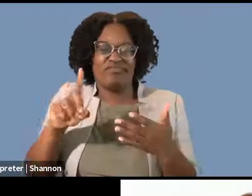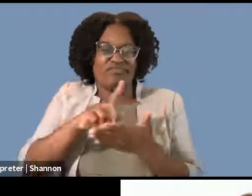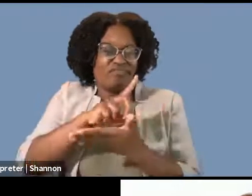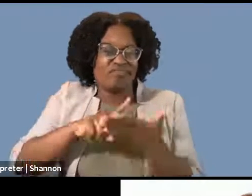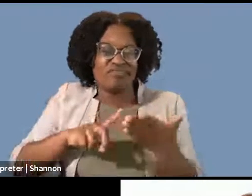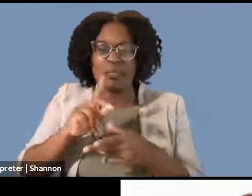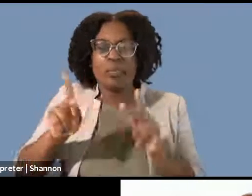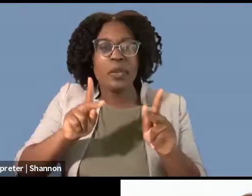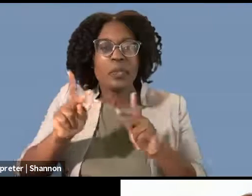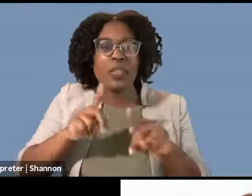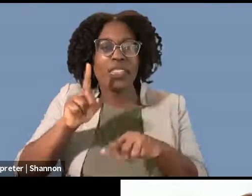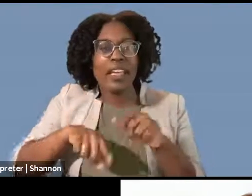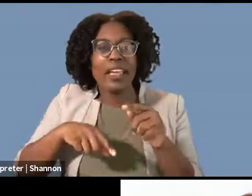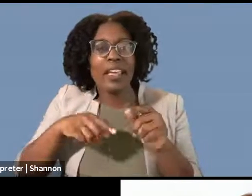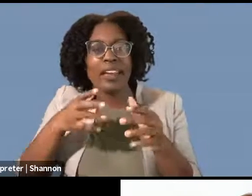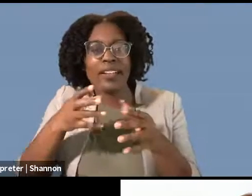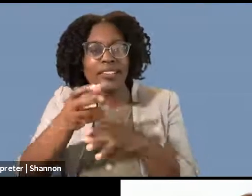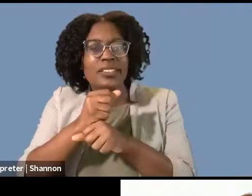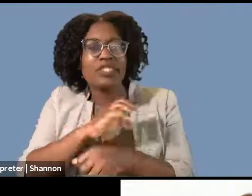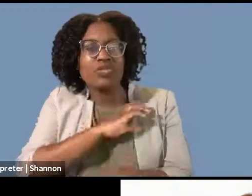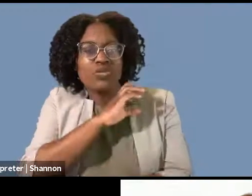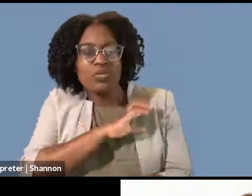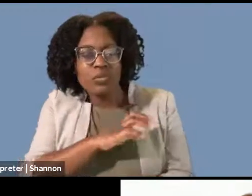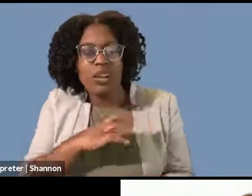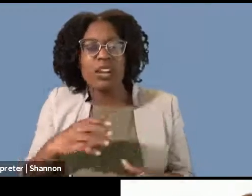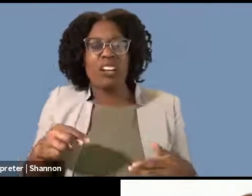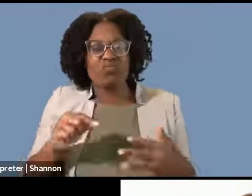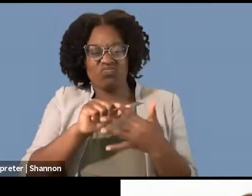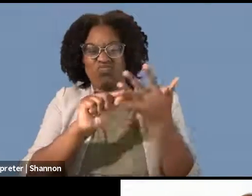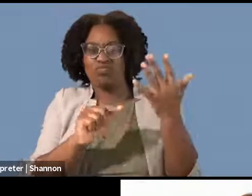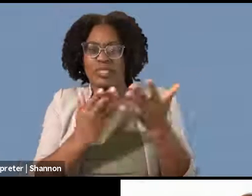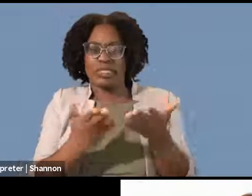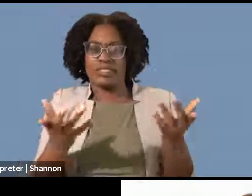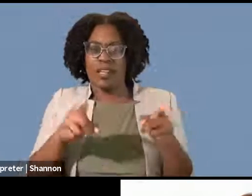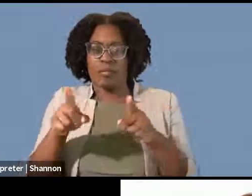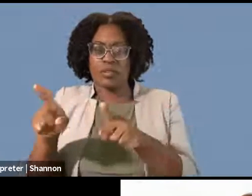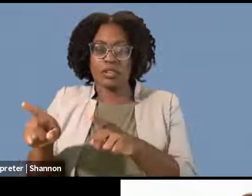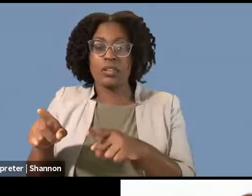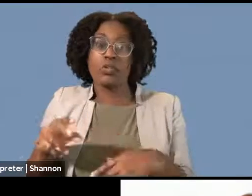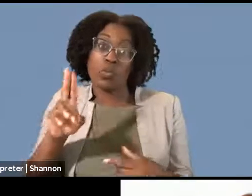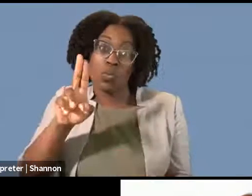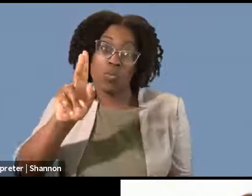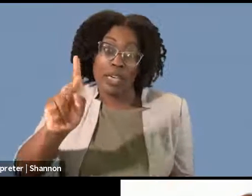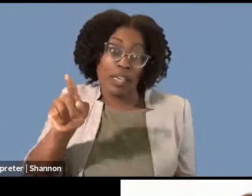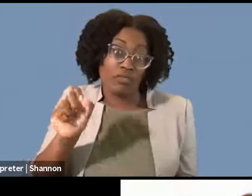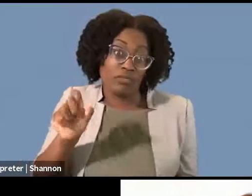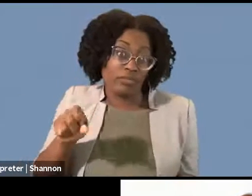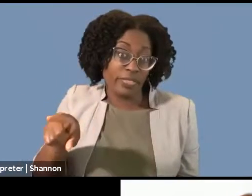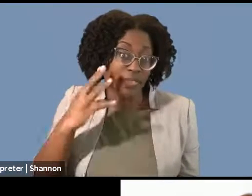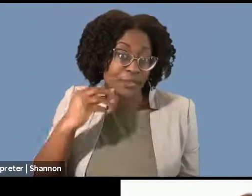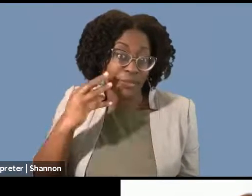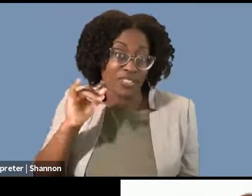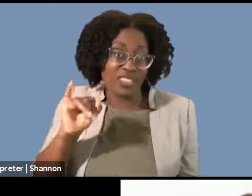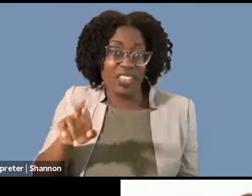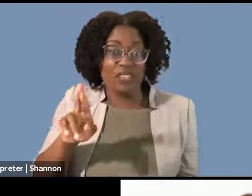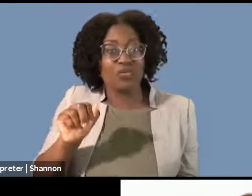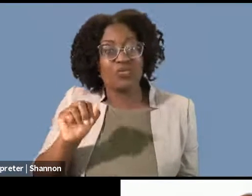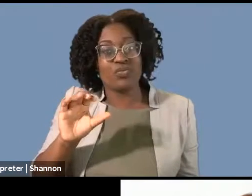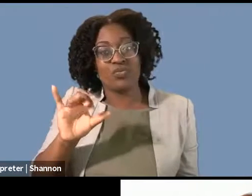The UK has had to come to terms a lot of this, but France has slowly but surely addressing the issues